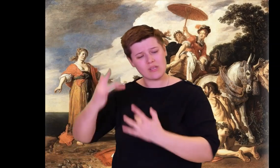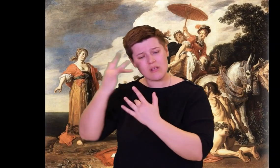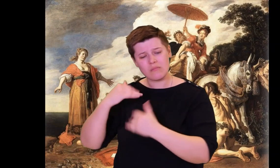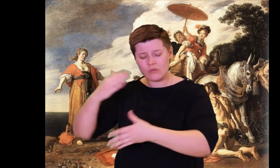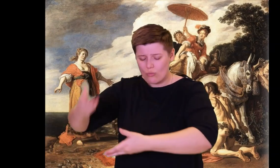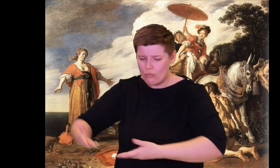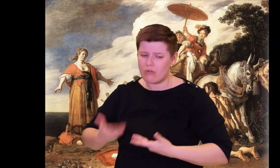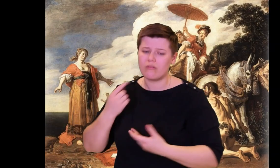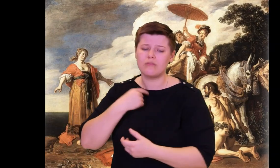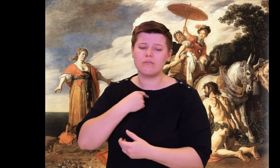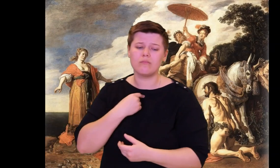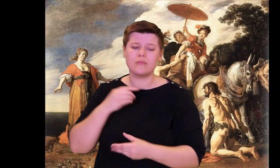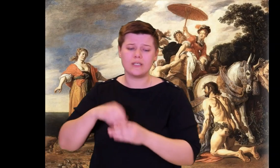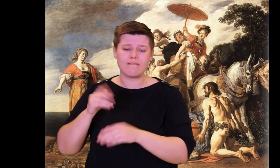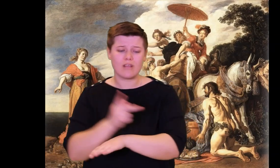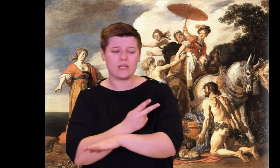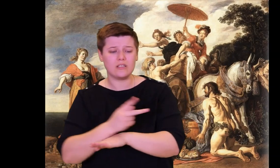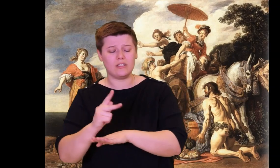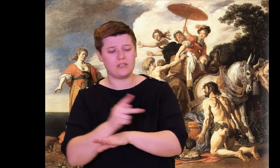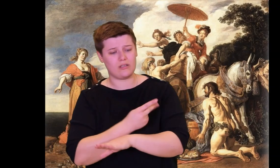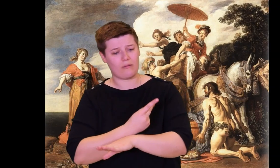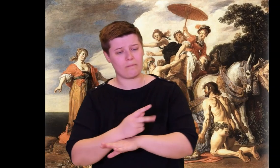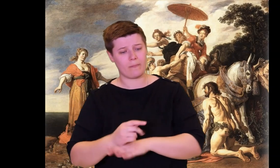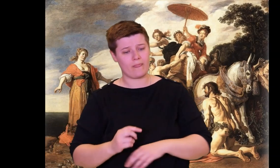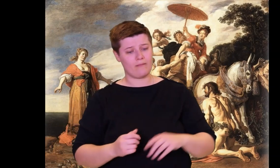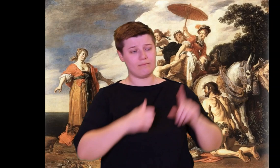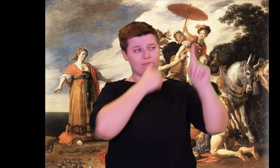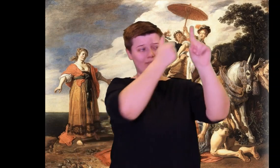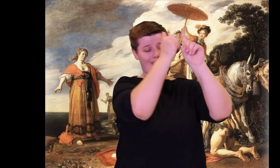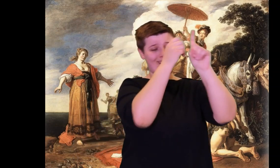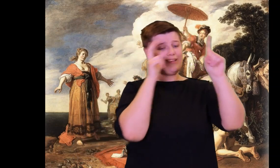will reach your home, however far it is, in happiness.